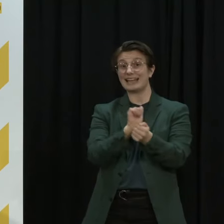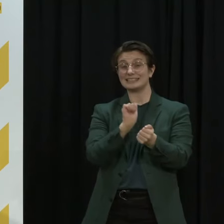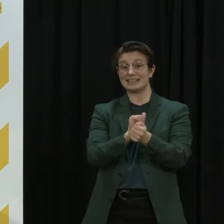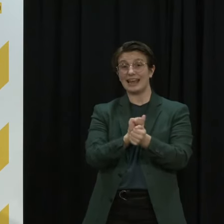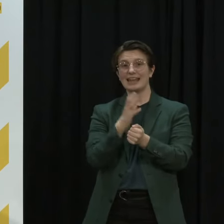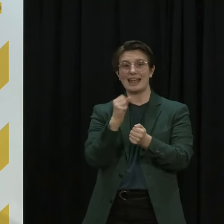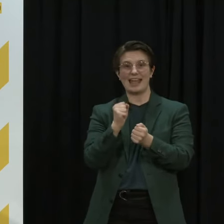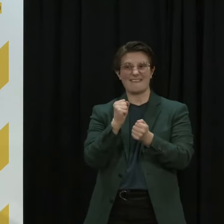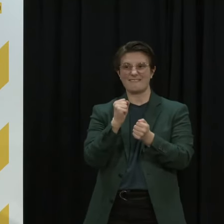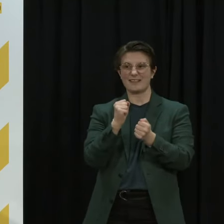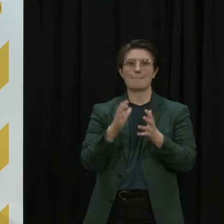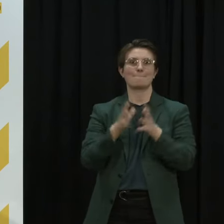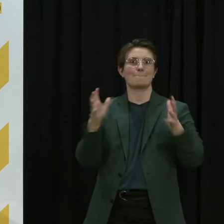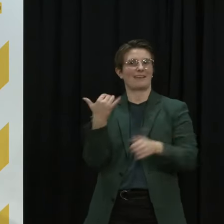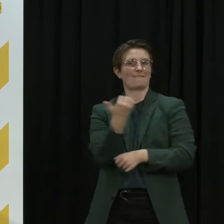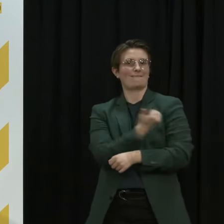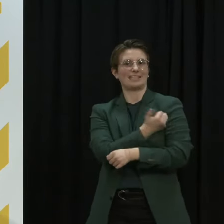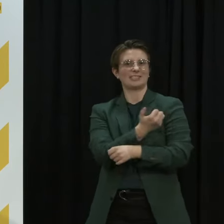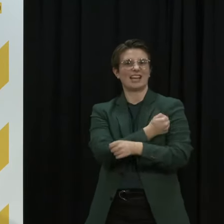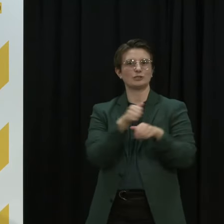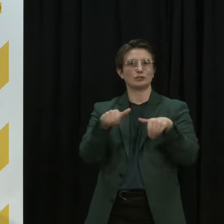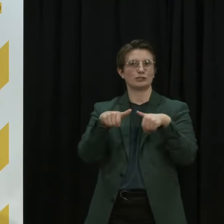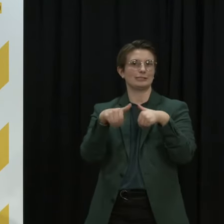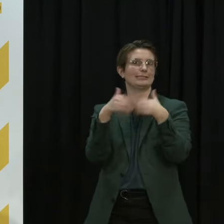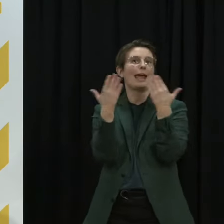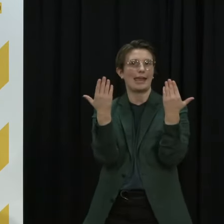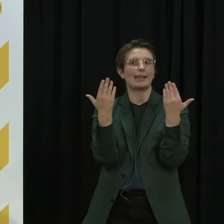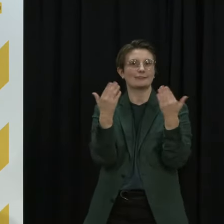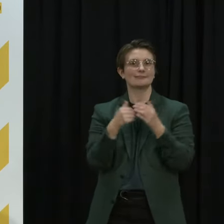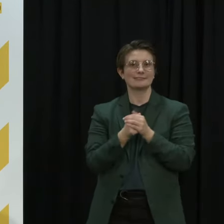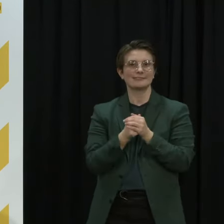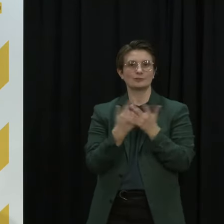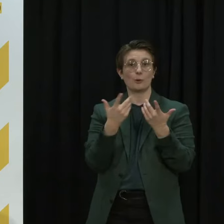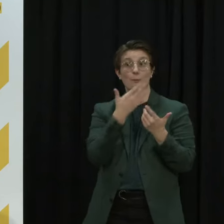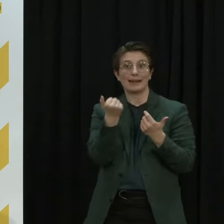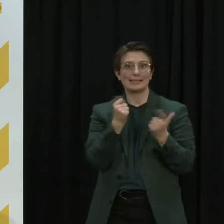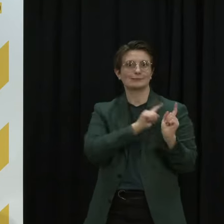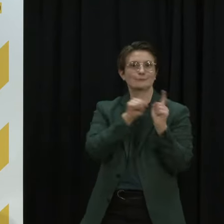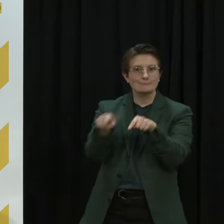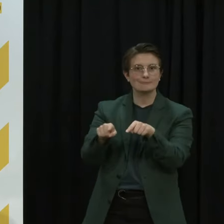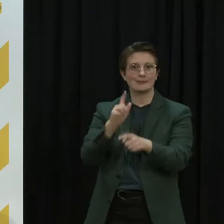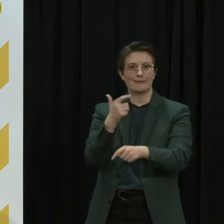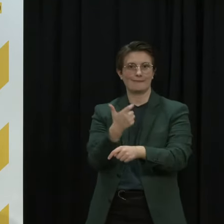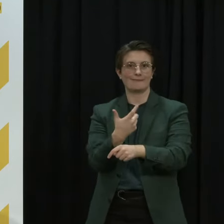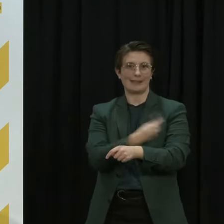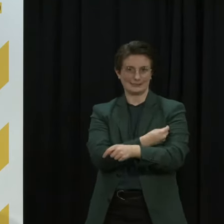We launched the national day of action.